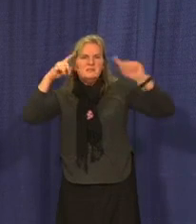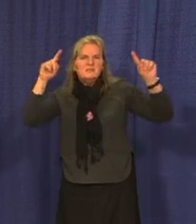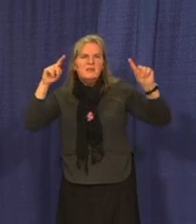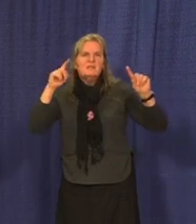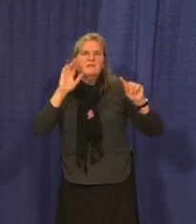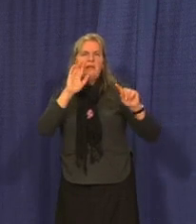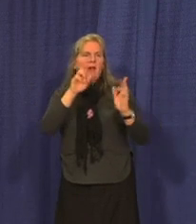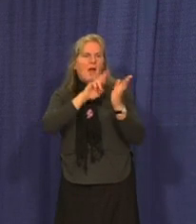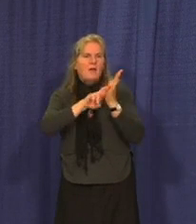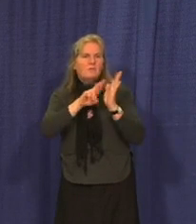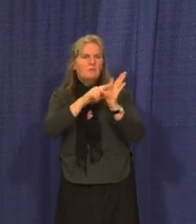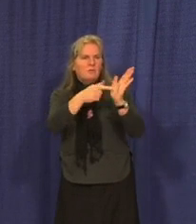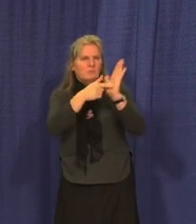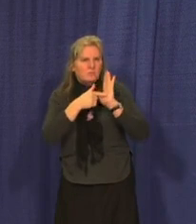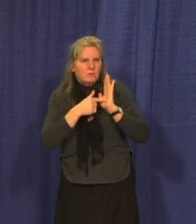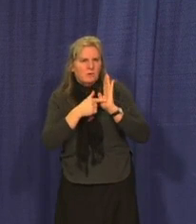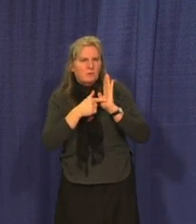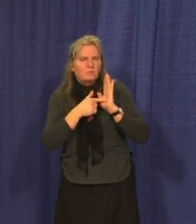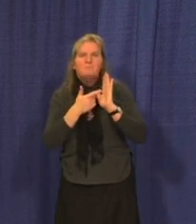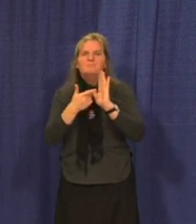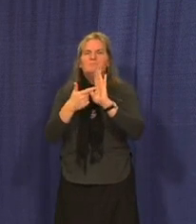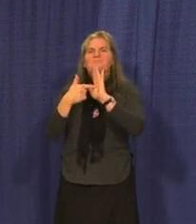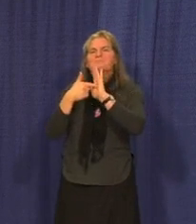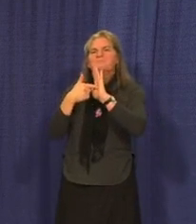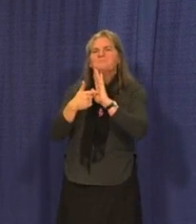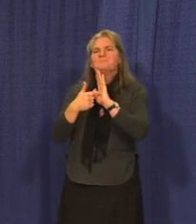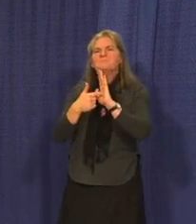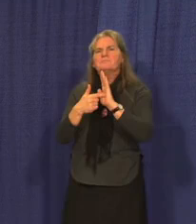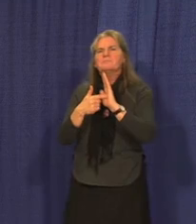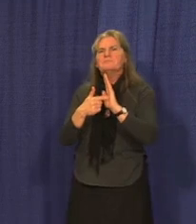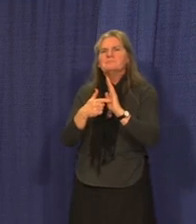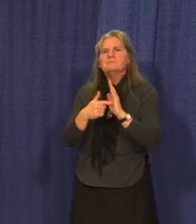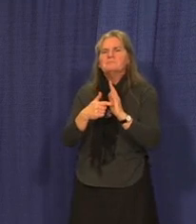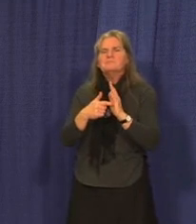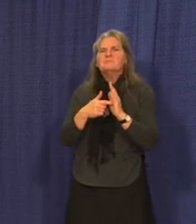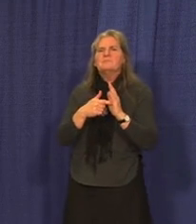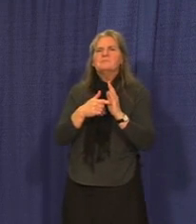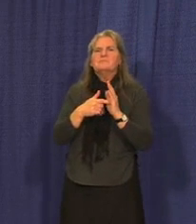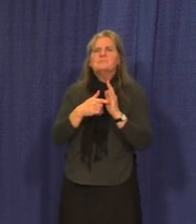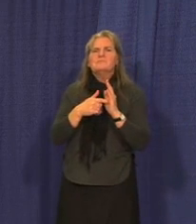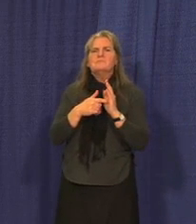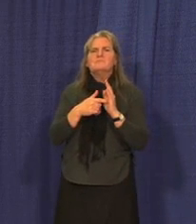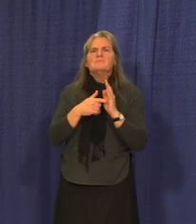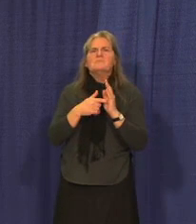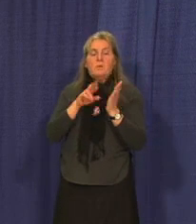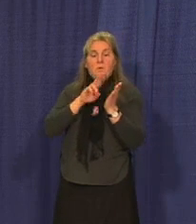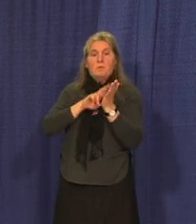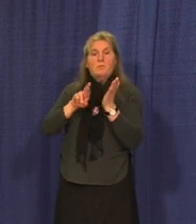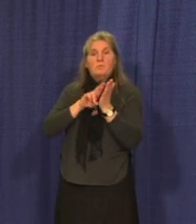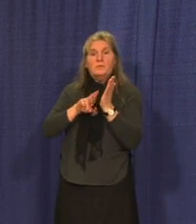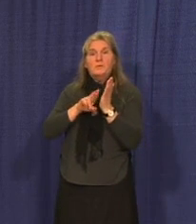lot of the distribution as well.